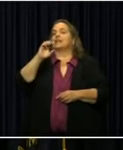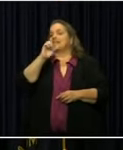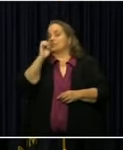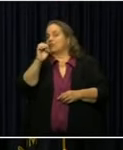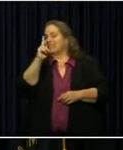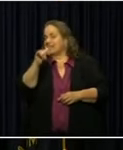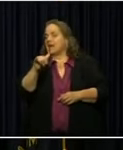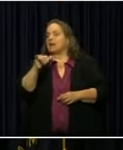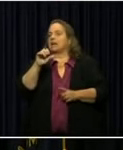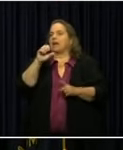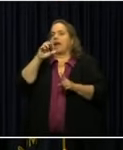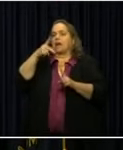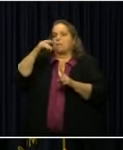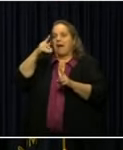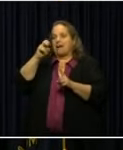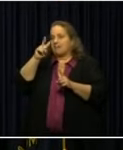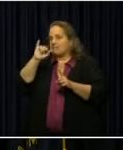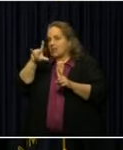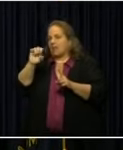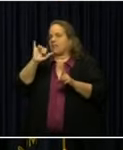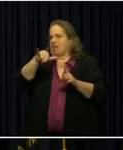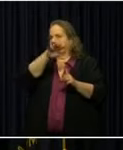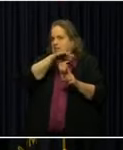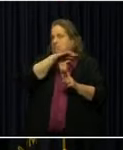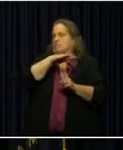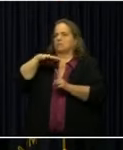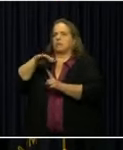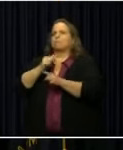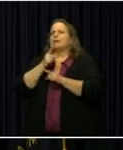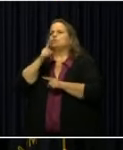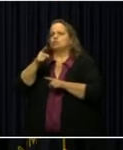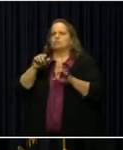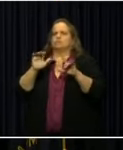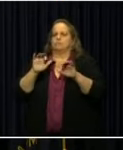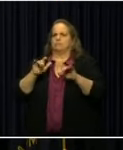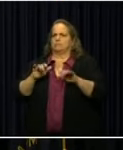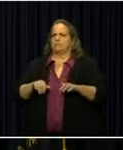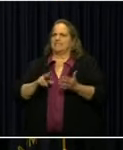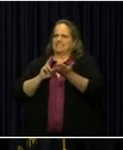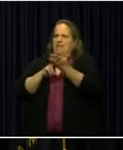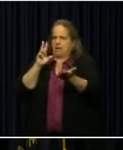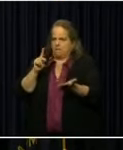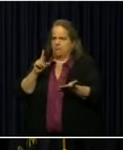230,000 CHILDREN. TO EVERYONE OUT THERE WHO HELPED, TO THOSE SCHOOL SYSTEMS,